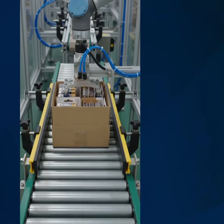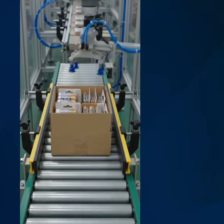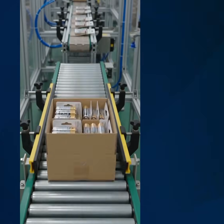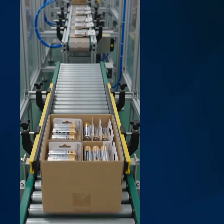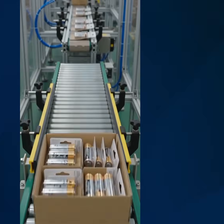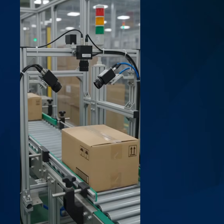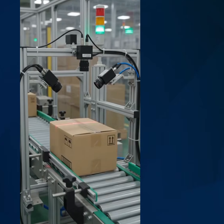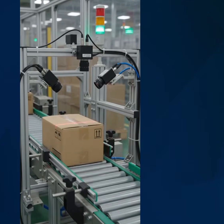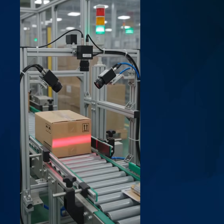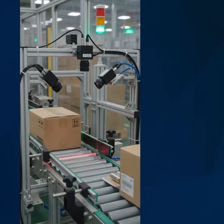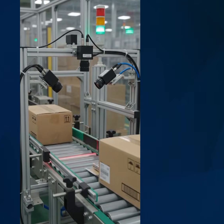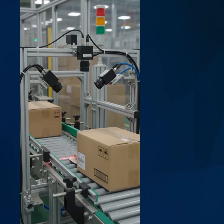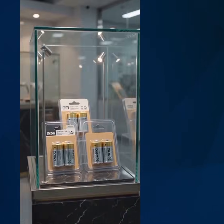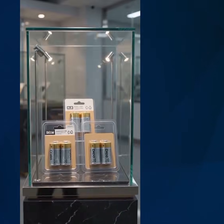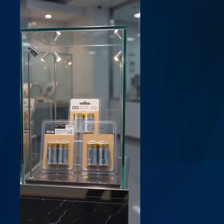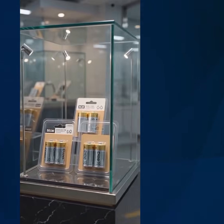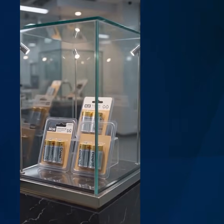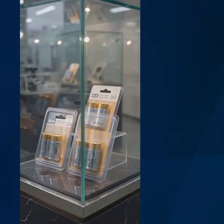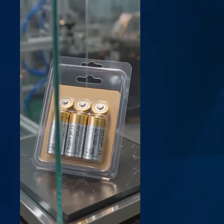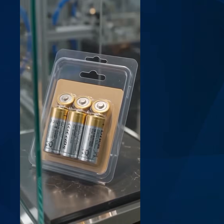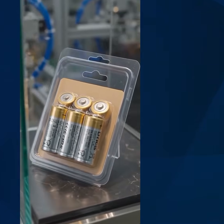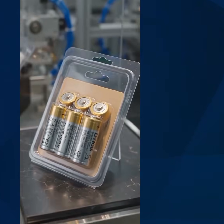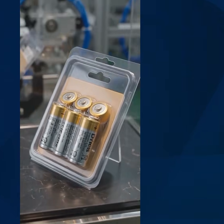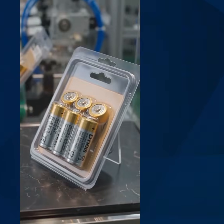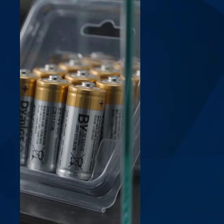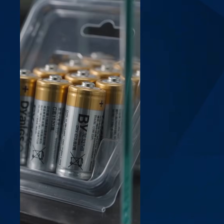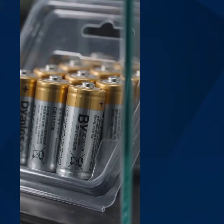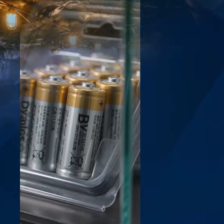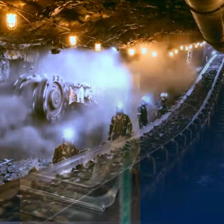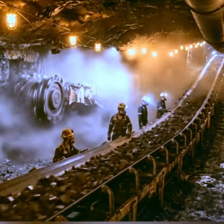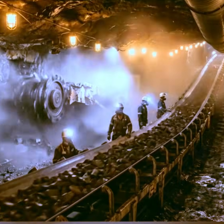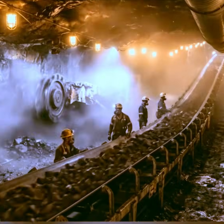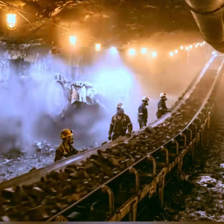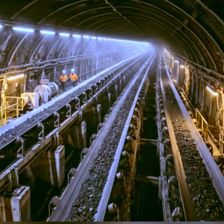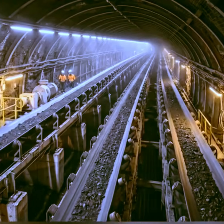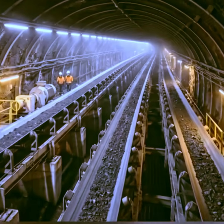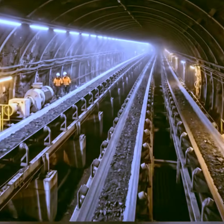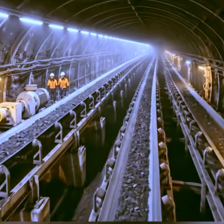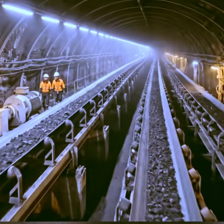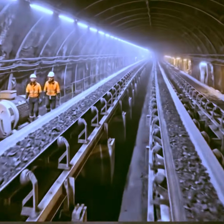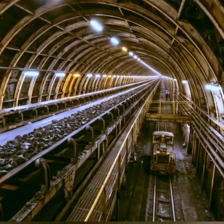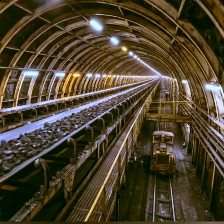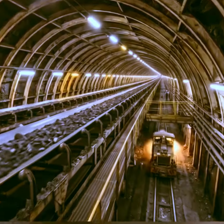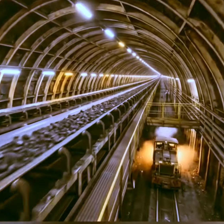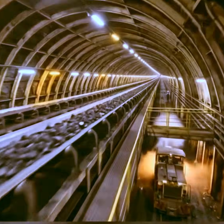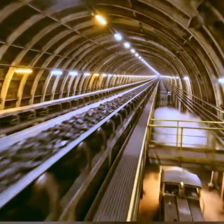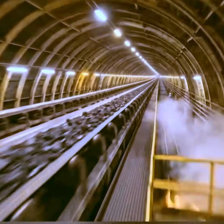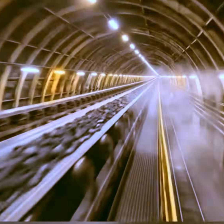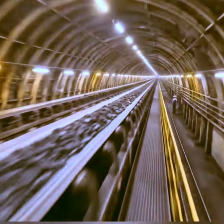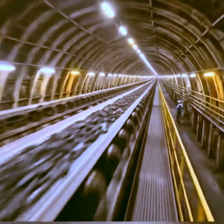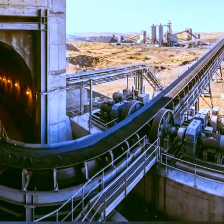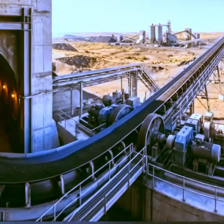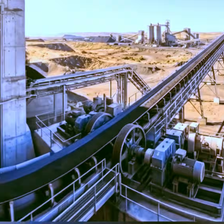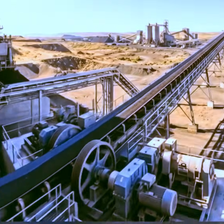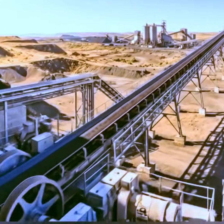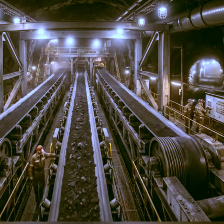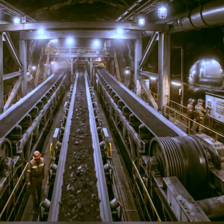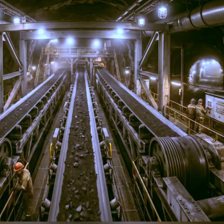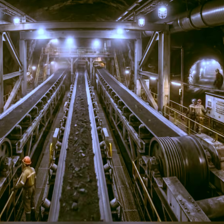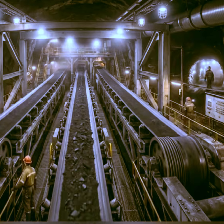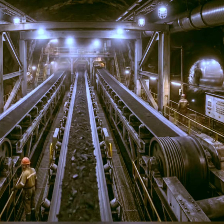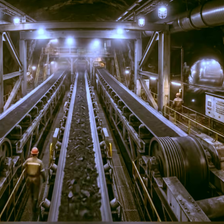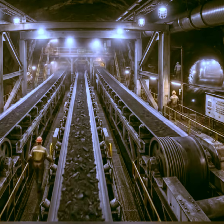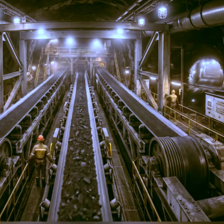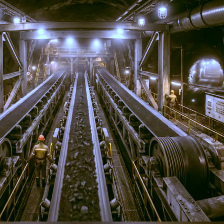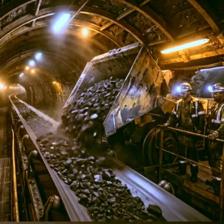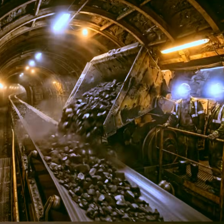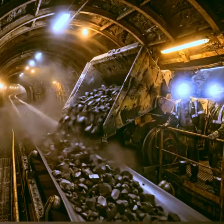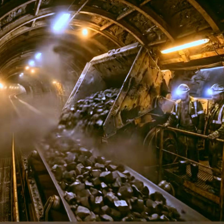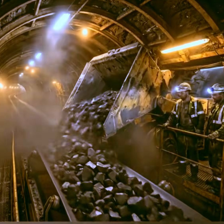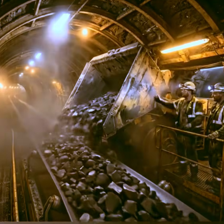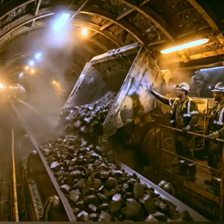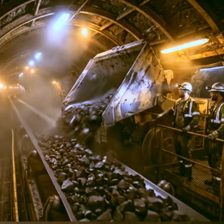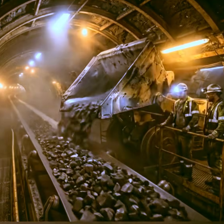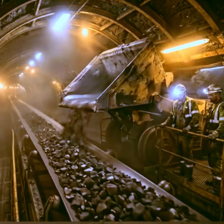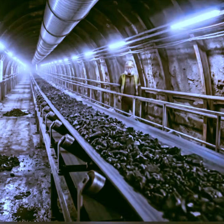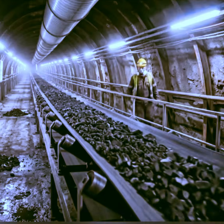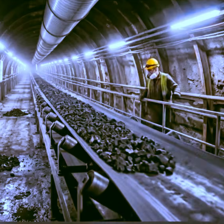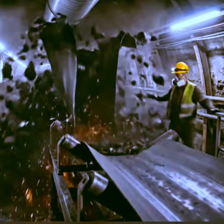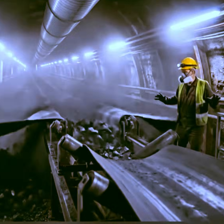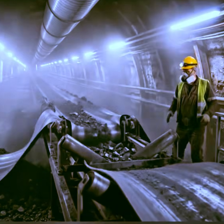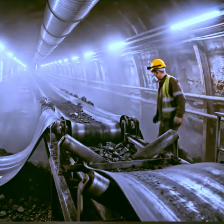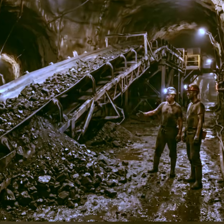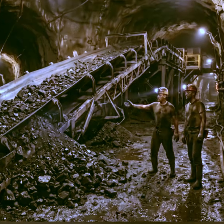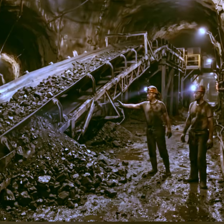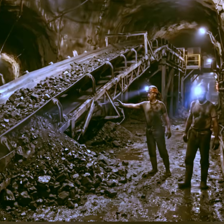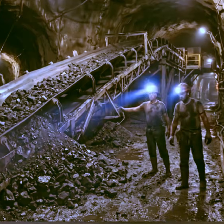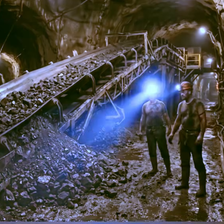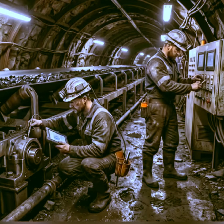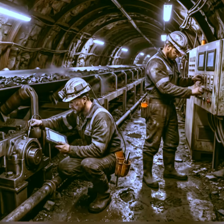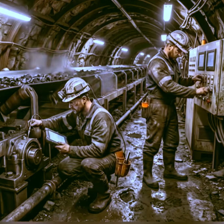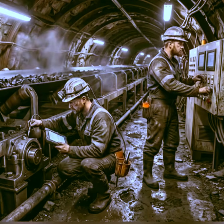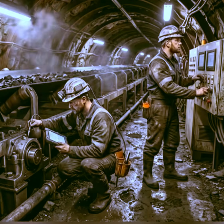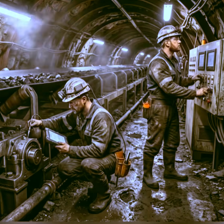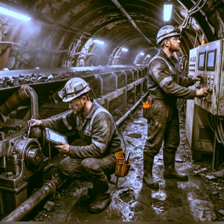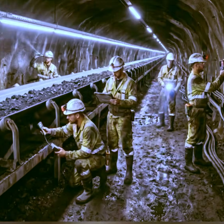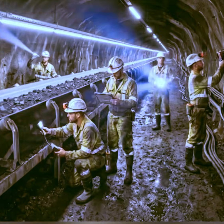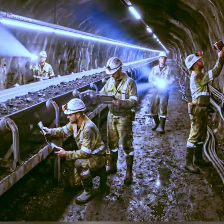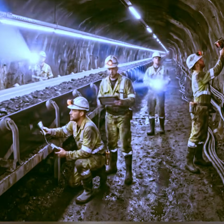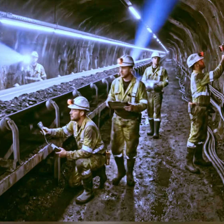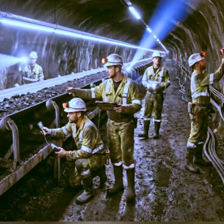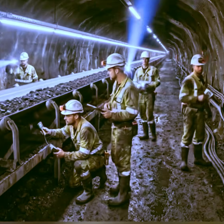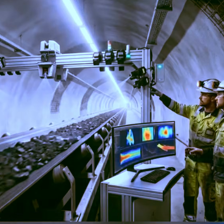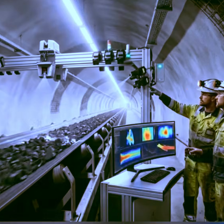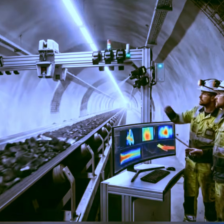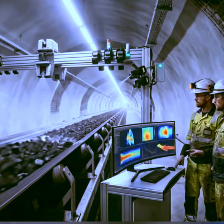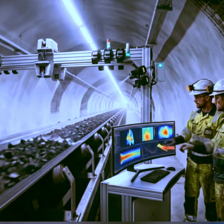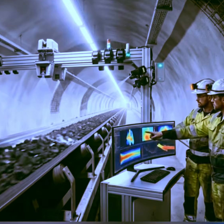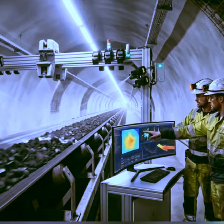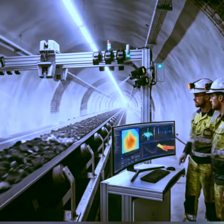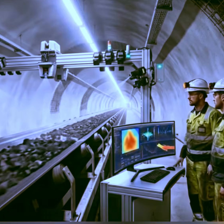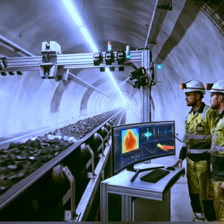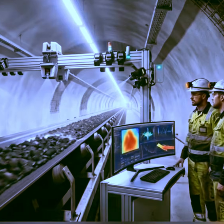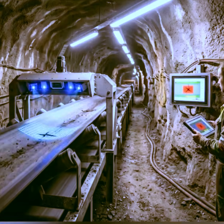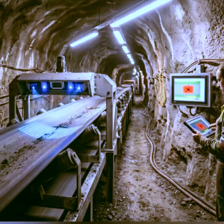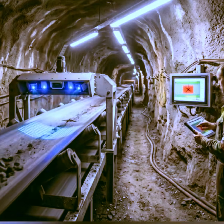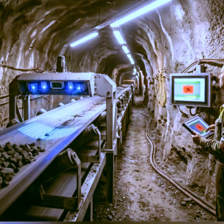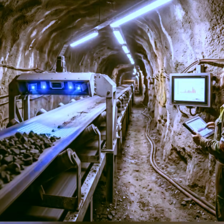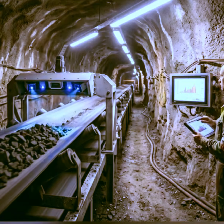Then they went into boxes. They pass through final inspection.